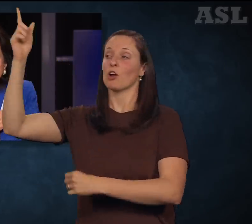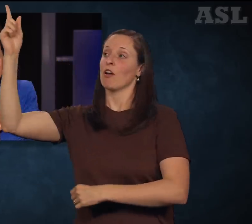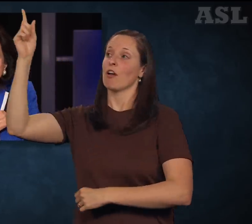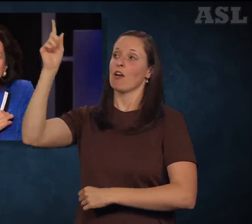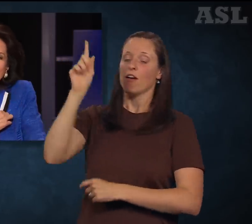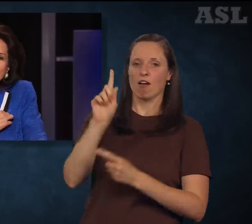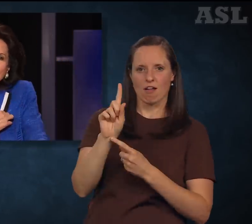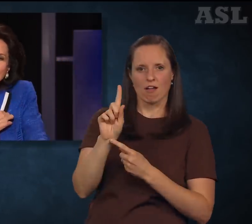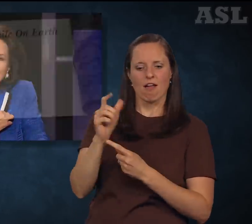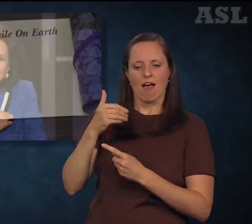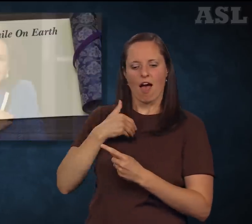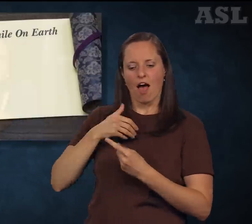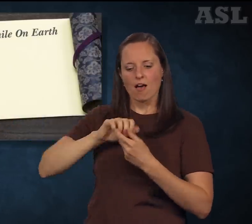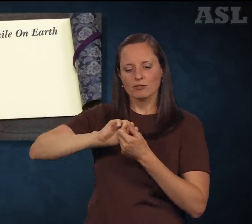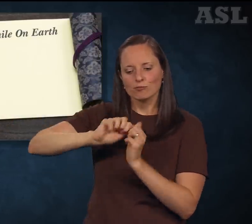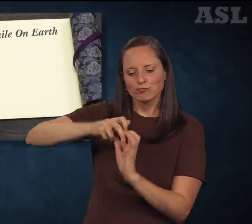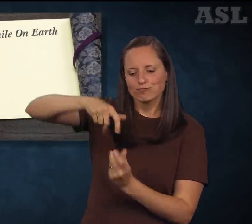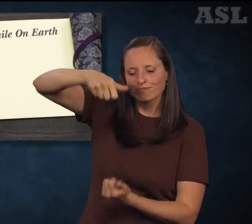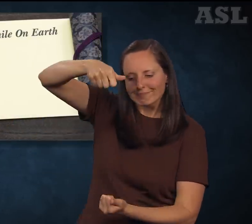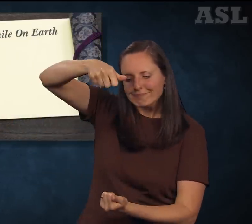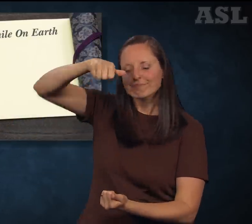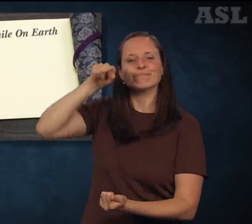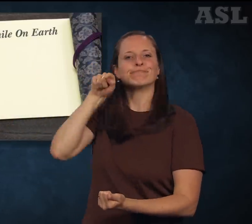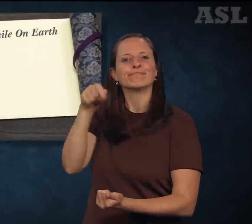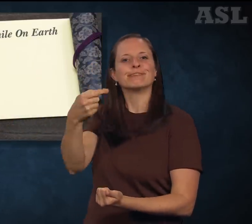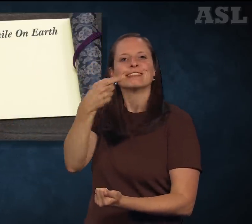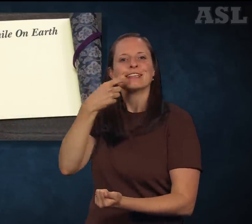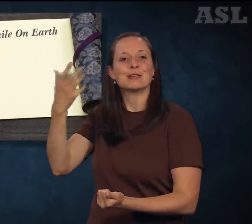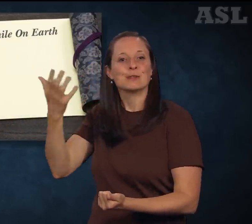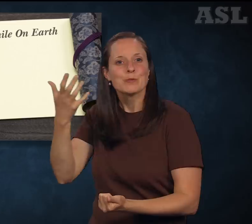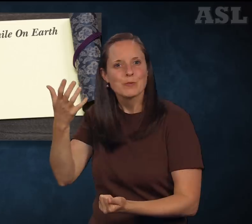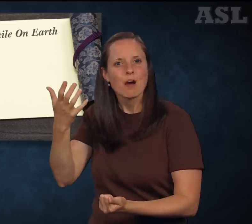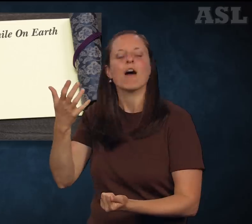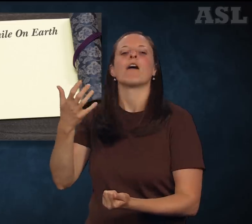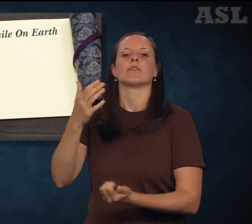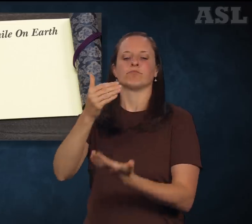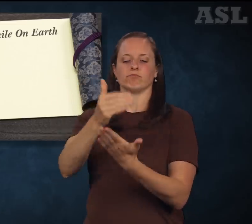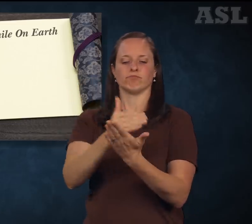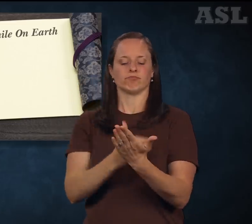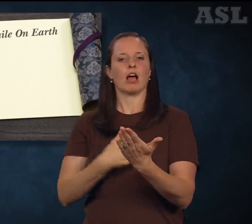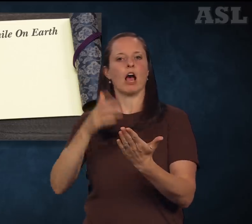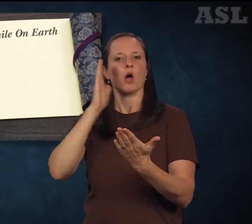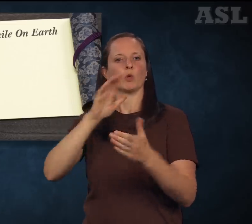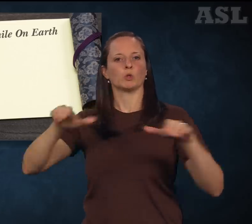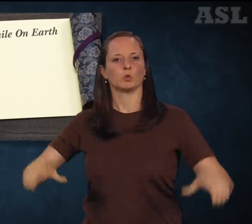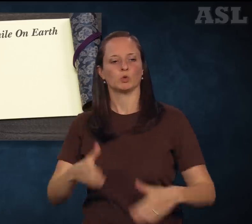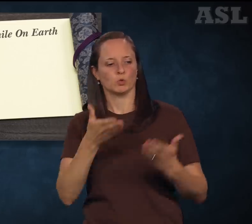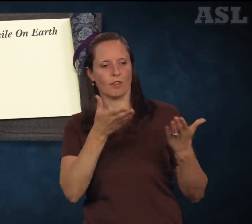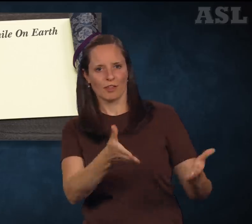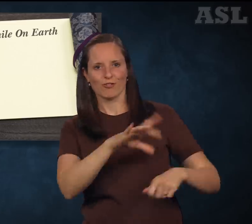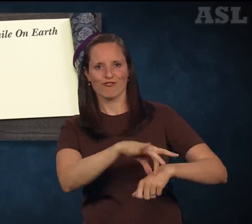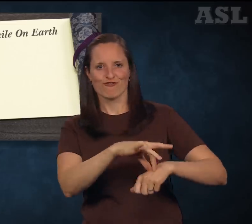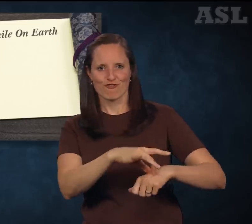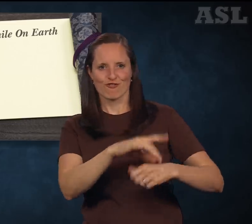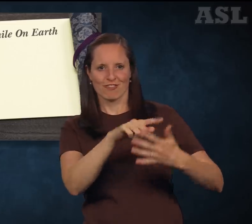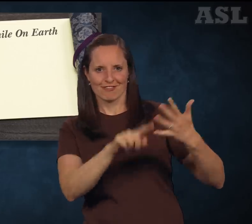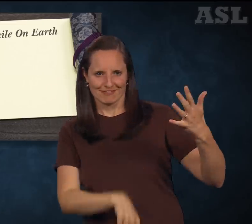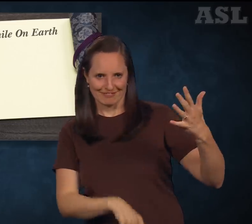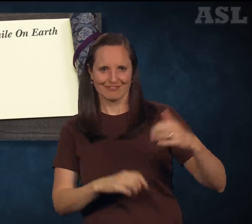SCROLL ATTACHED TO OUR THINGS TO